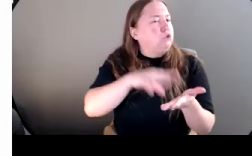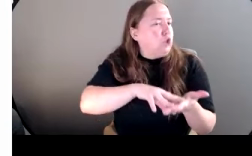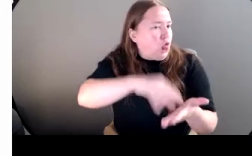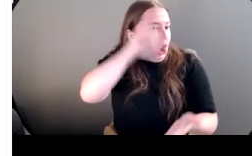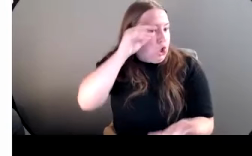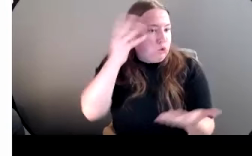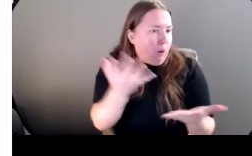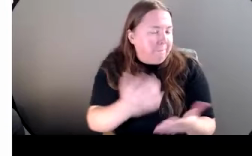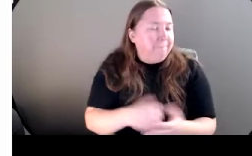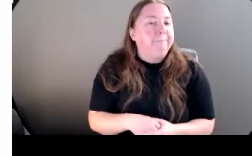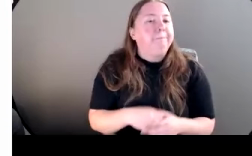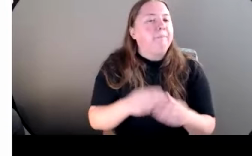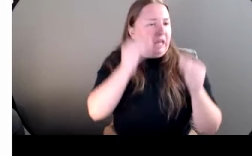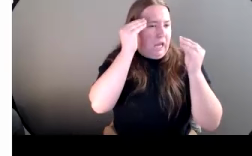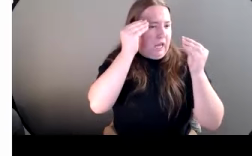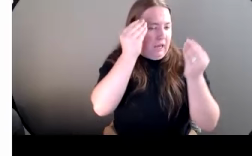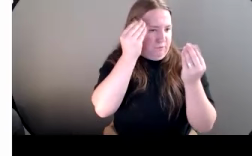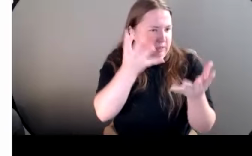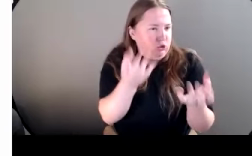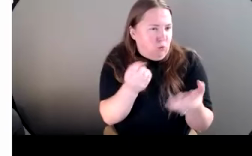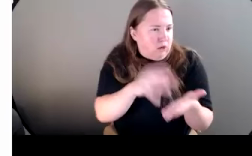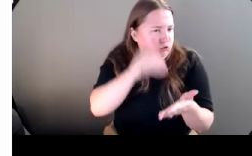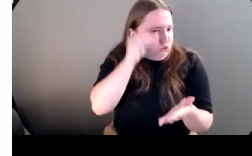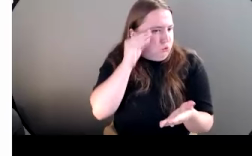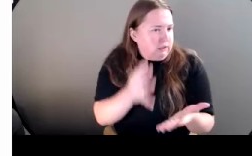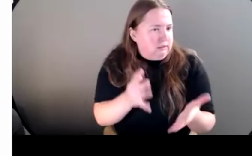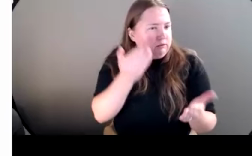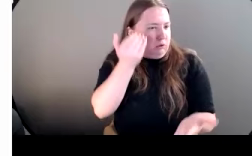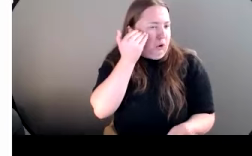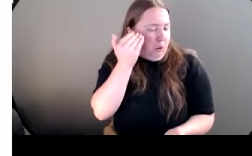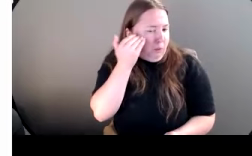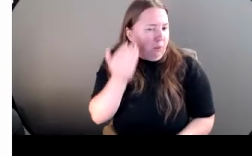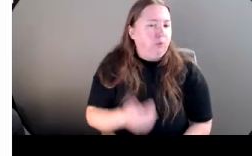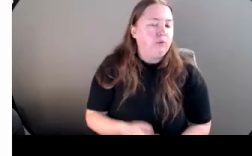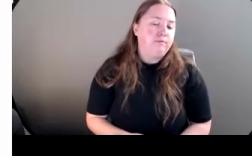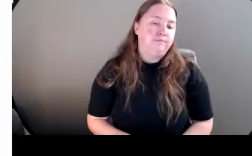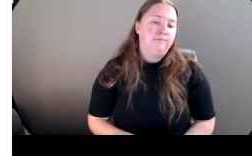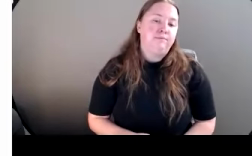What is the information that you want them to learn. Then you plan your assessments.